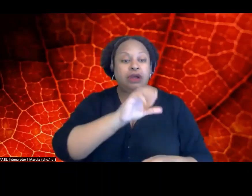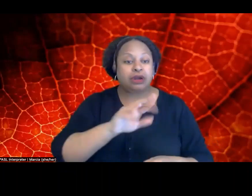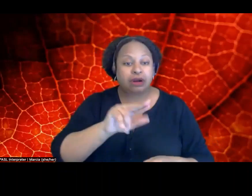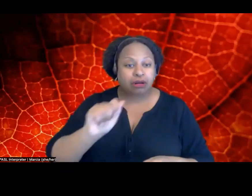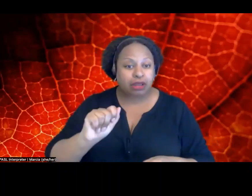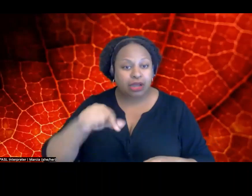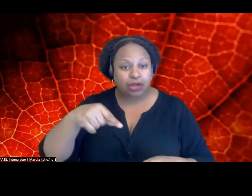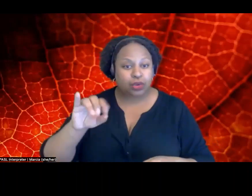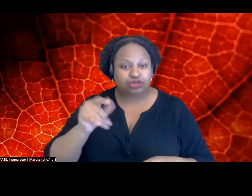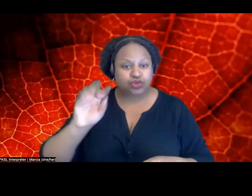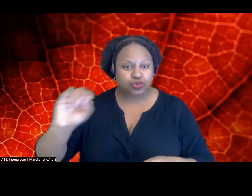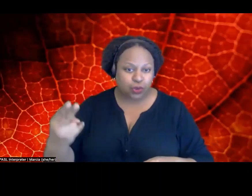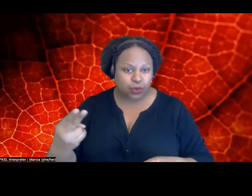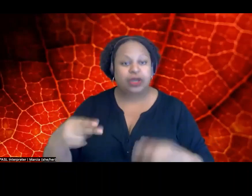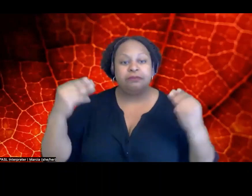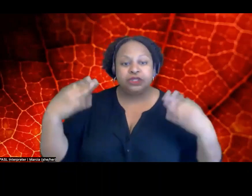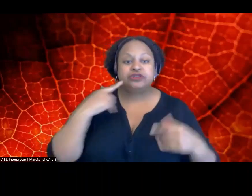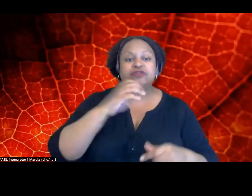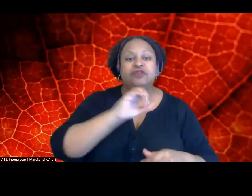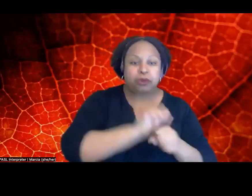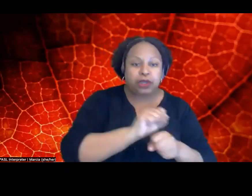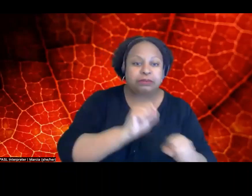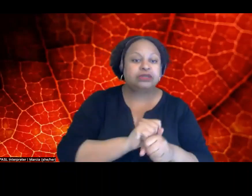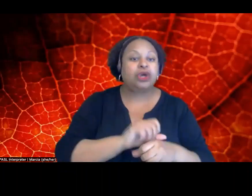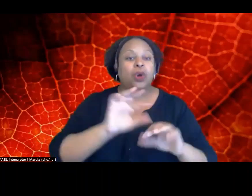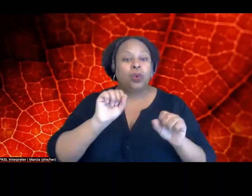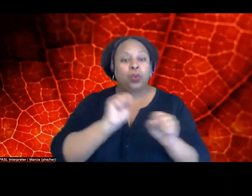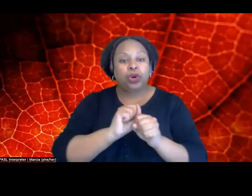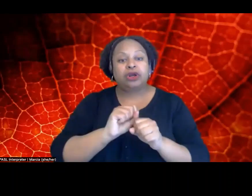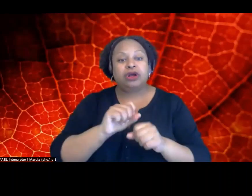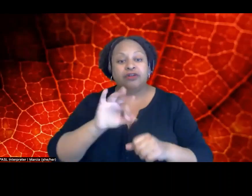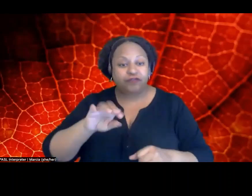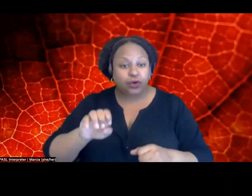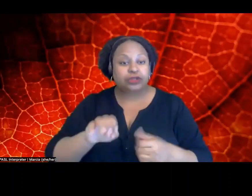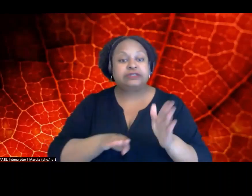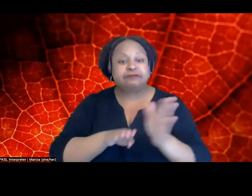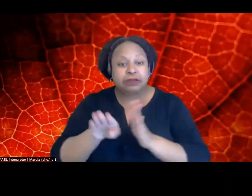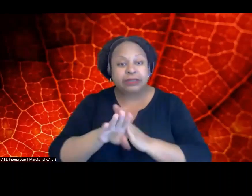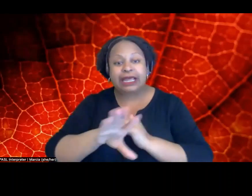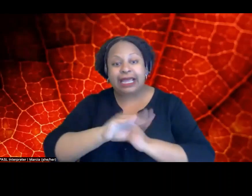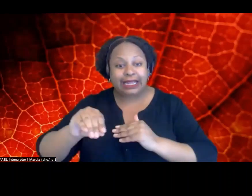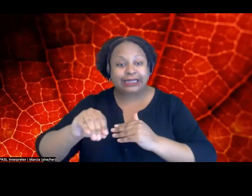Development and disability inclusion. The honorable Carla Quatro and we also